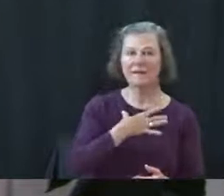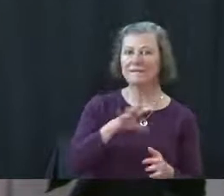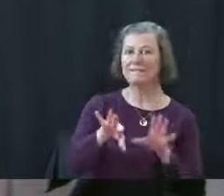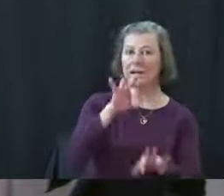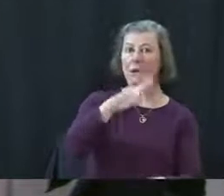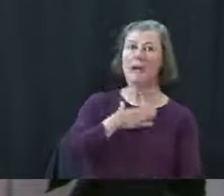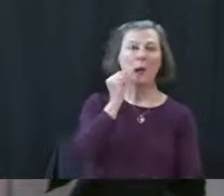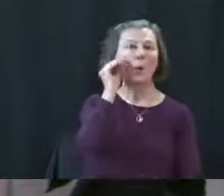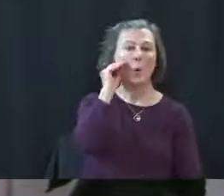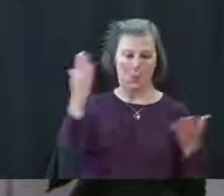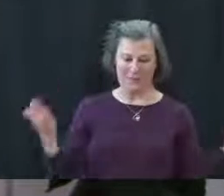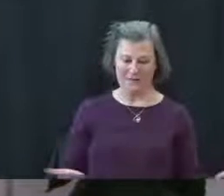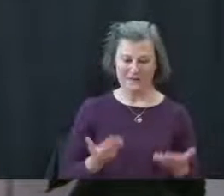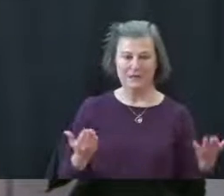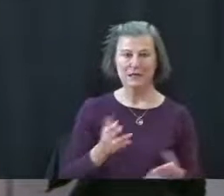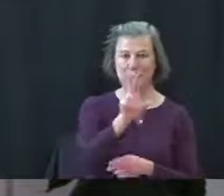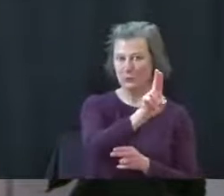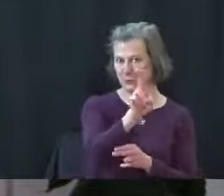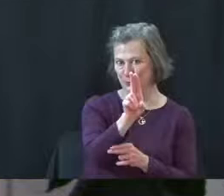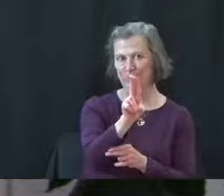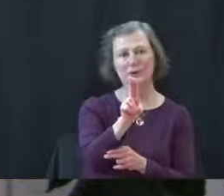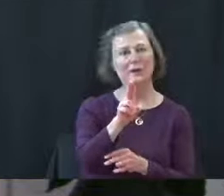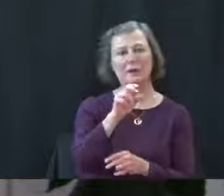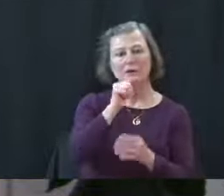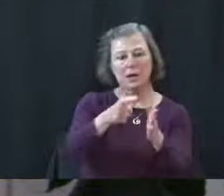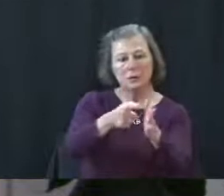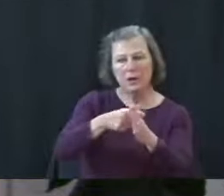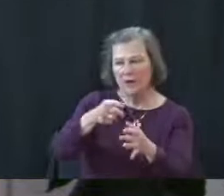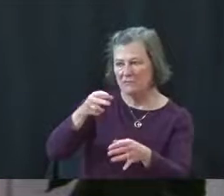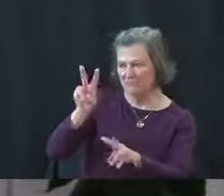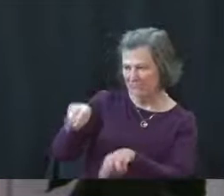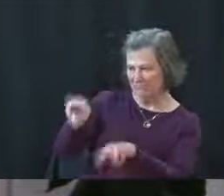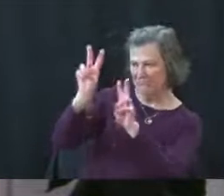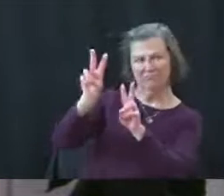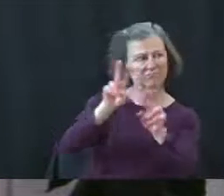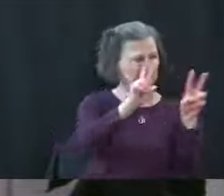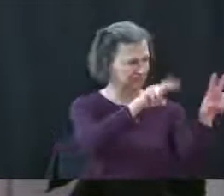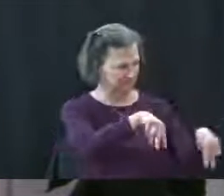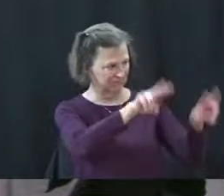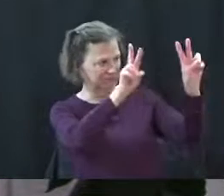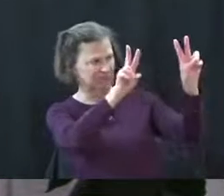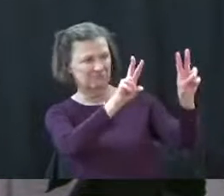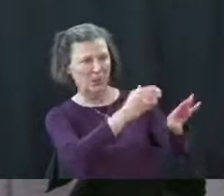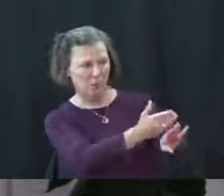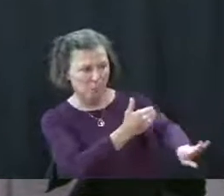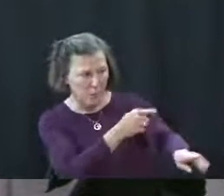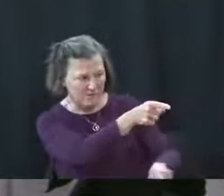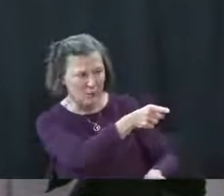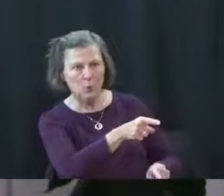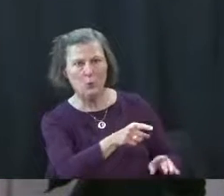It doesn't require you to judge or try to improve upon other people.